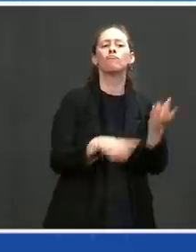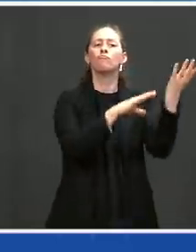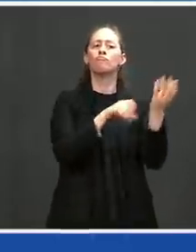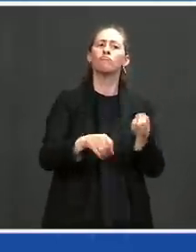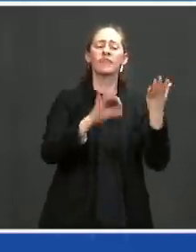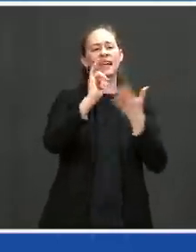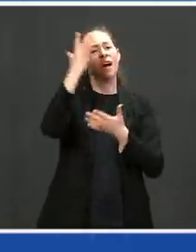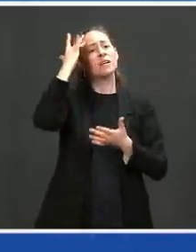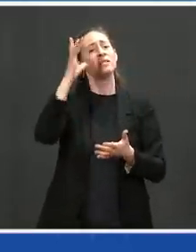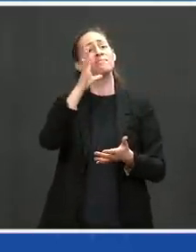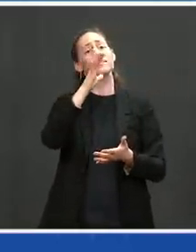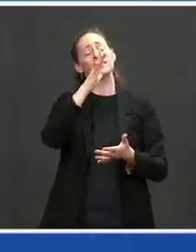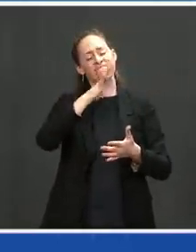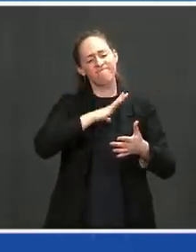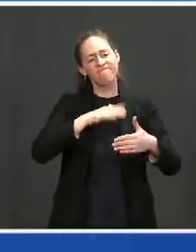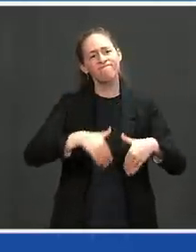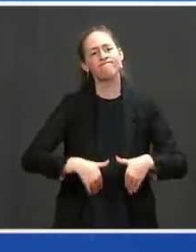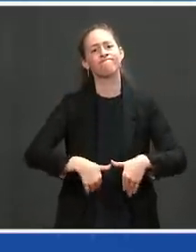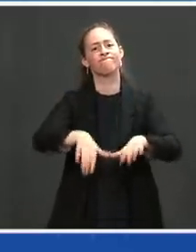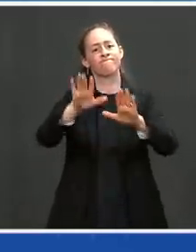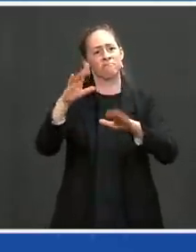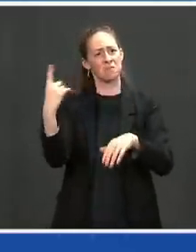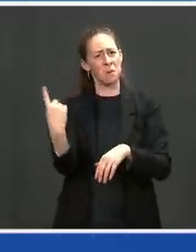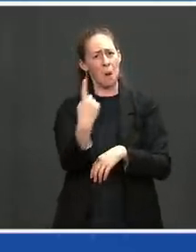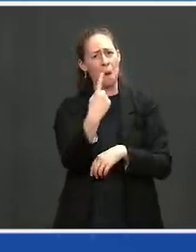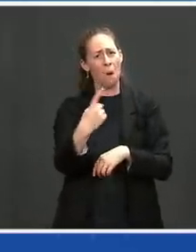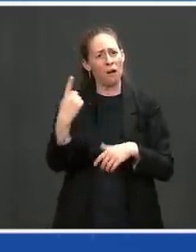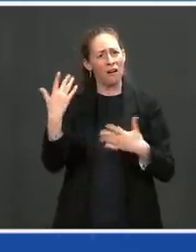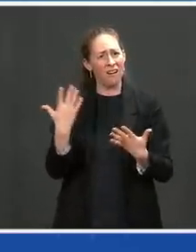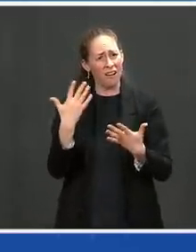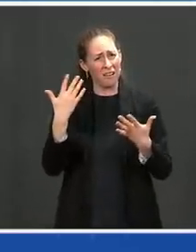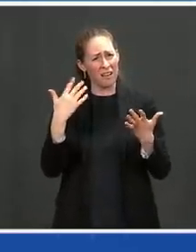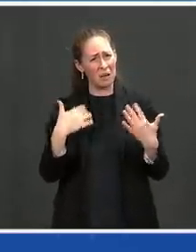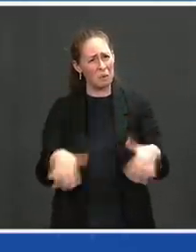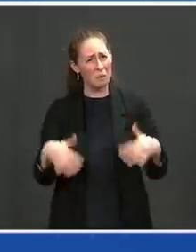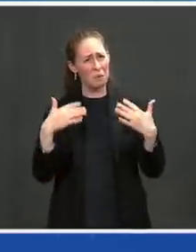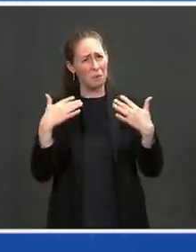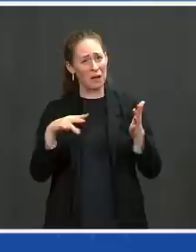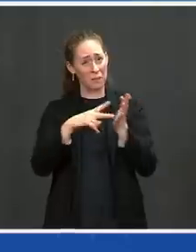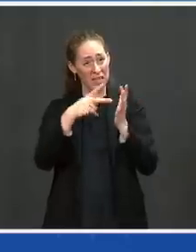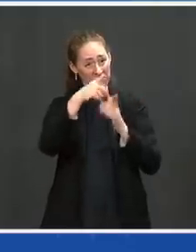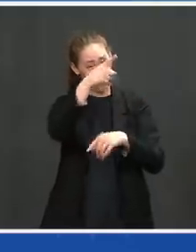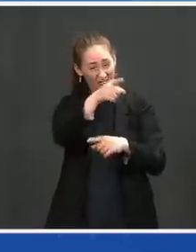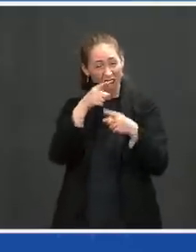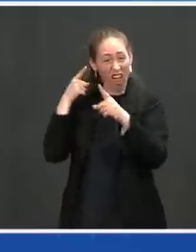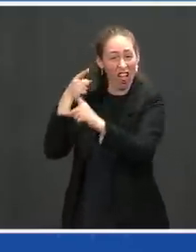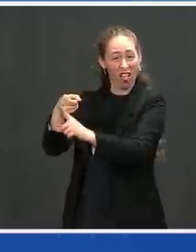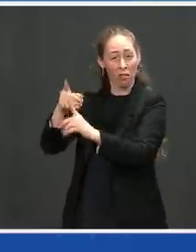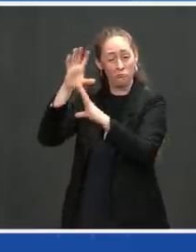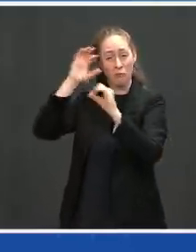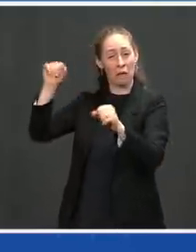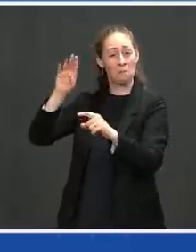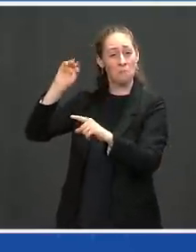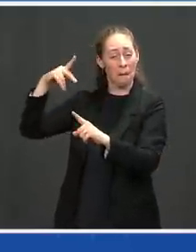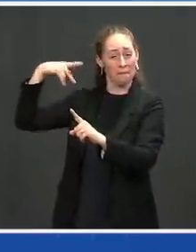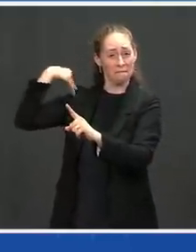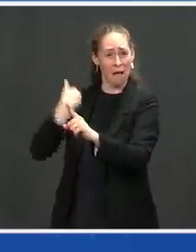So, sir, you blamed the last administration, but is your messaging -- in saying that these children are and will be allowed to stay in this country